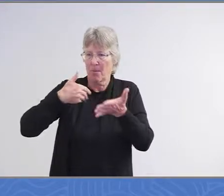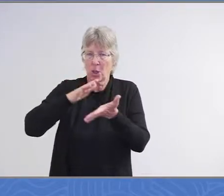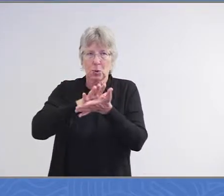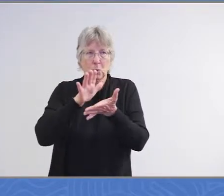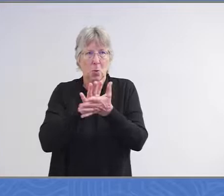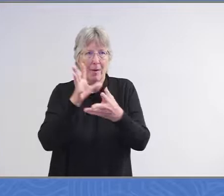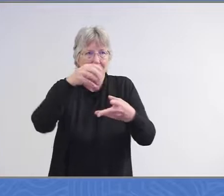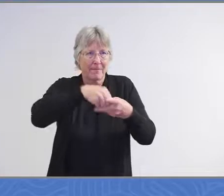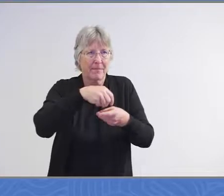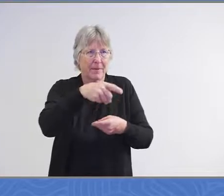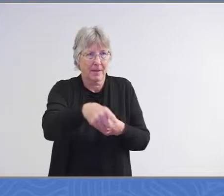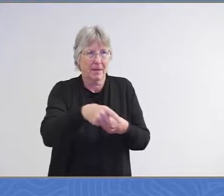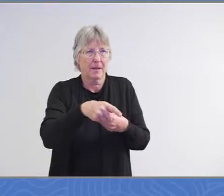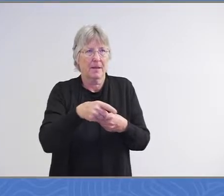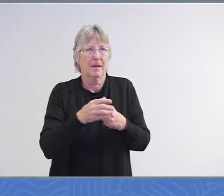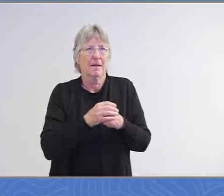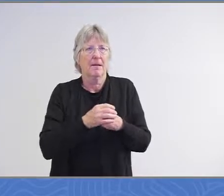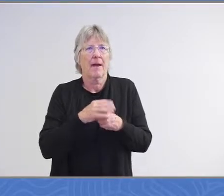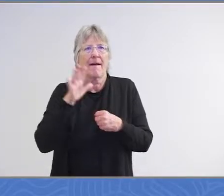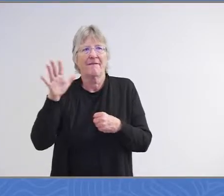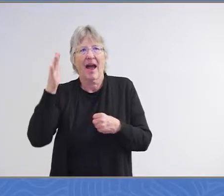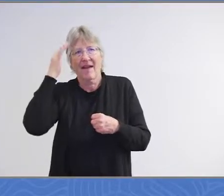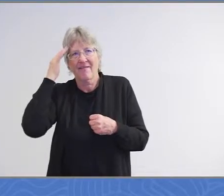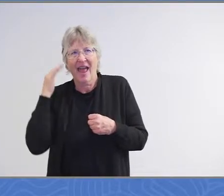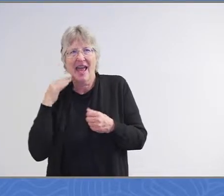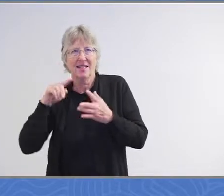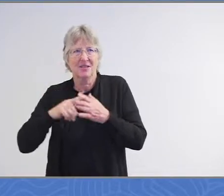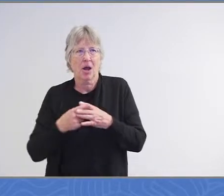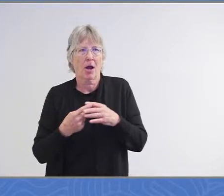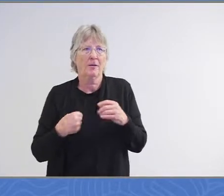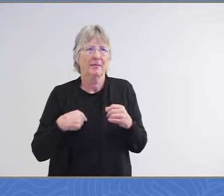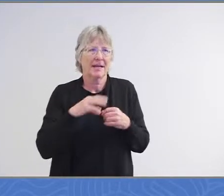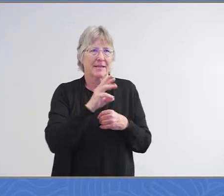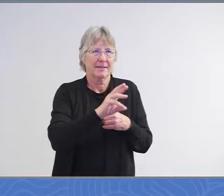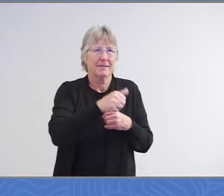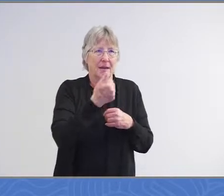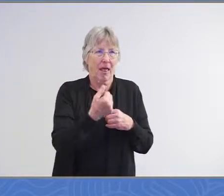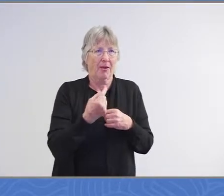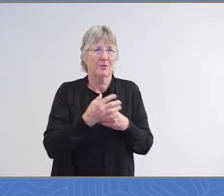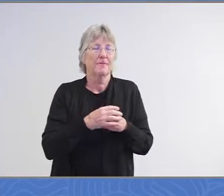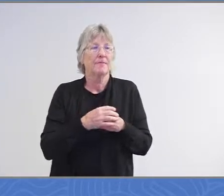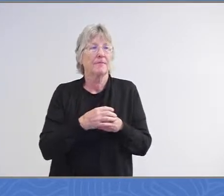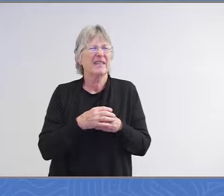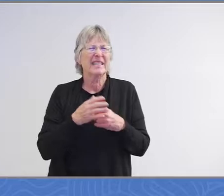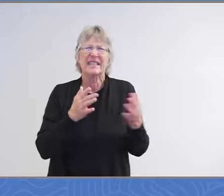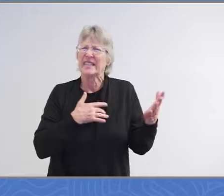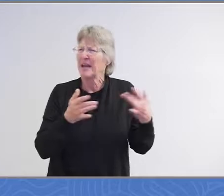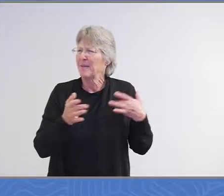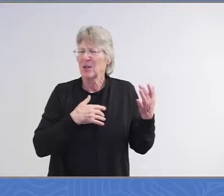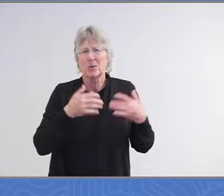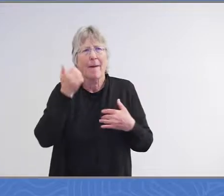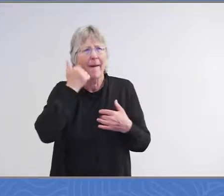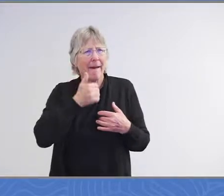six CDC and five head start. I am concerned because the daily new cases of COVID-19